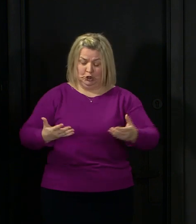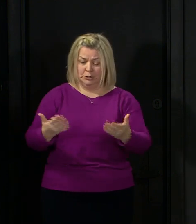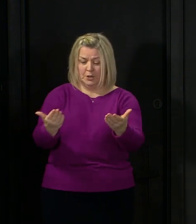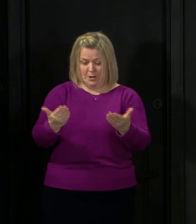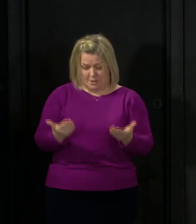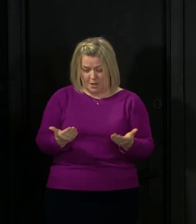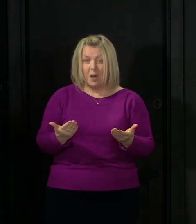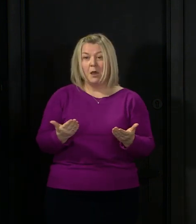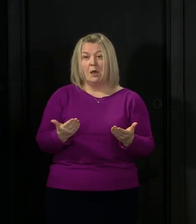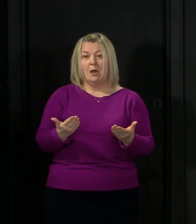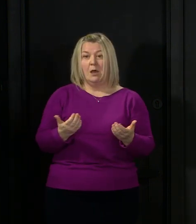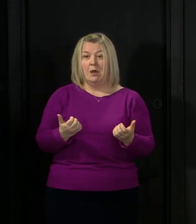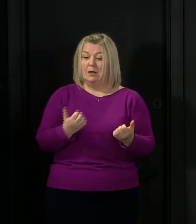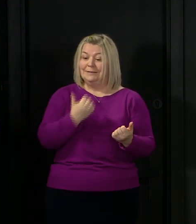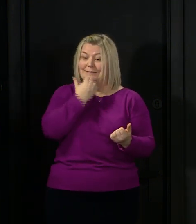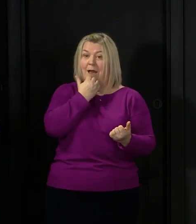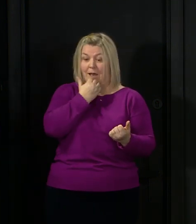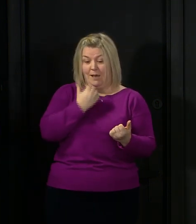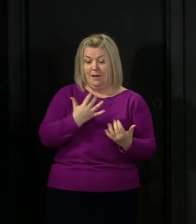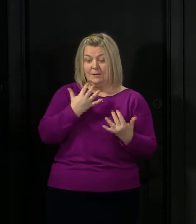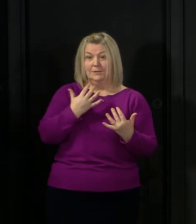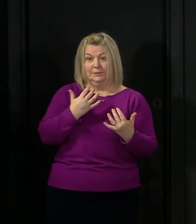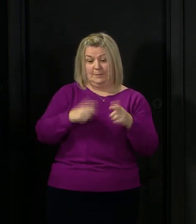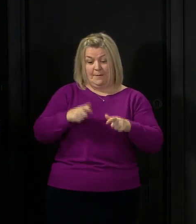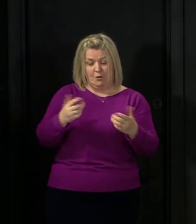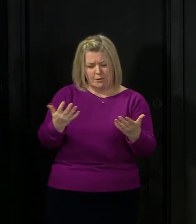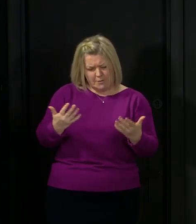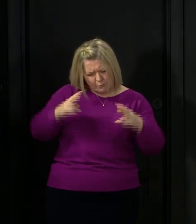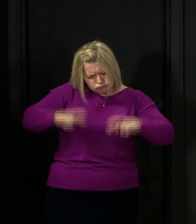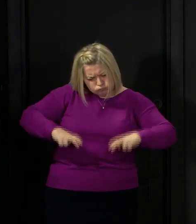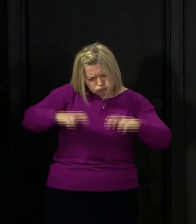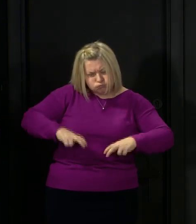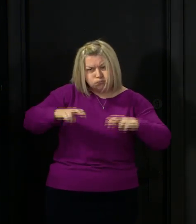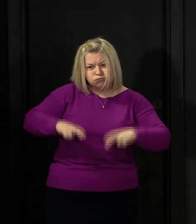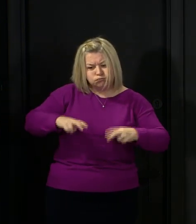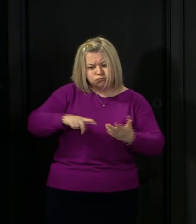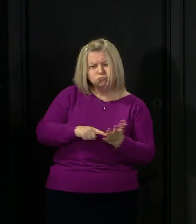the data that they are using. What we have said repeatedly, and it's still, given where